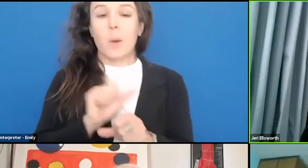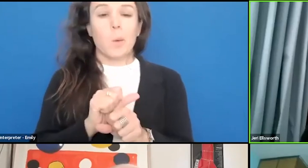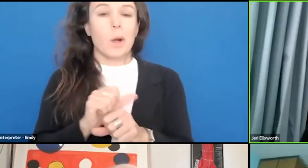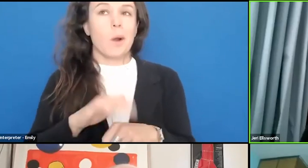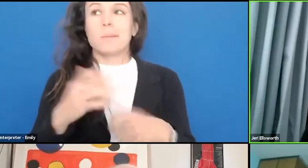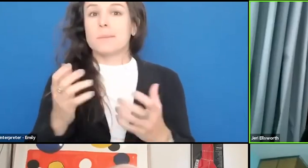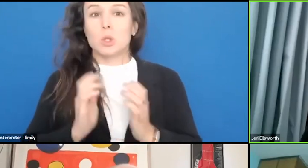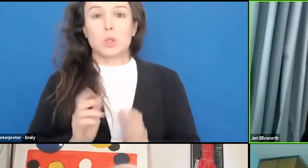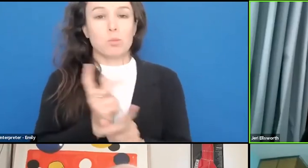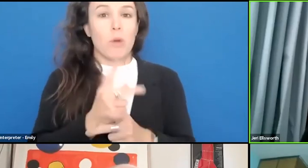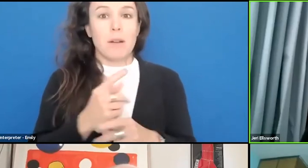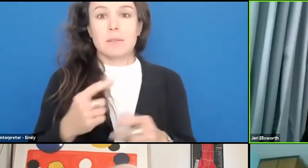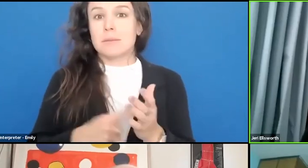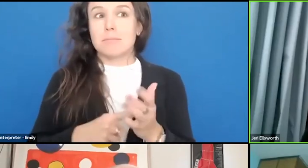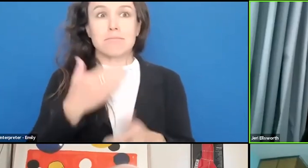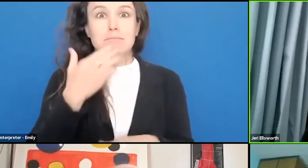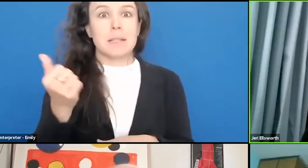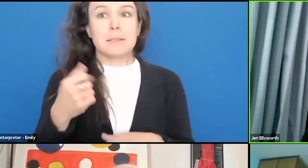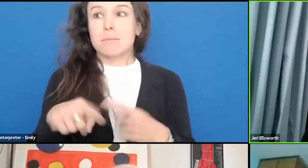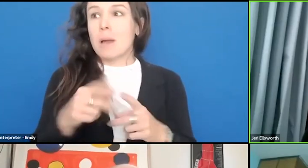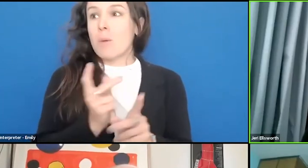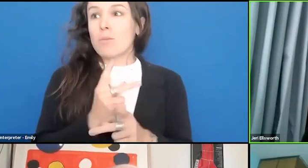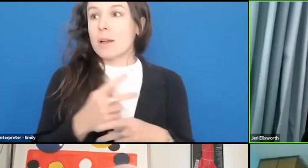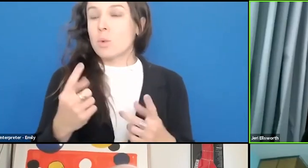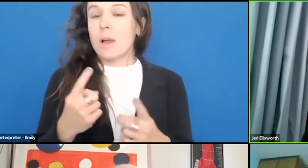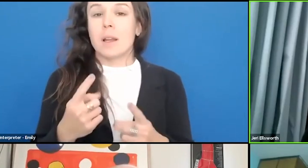sometimes the best thing about products is not having something part of it,